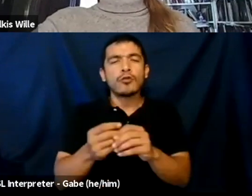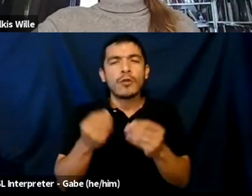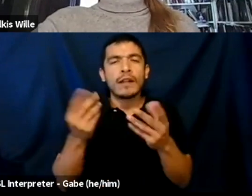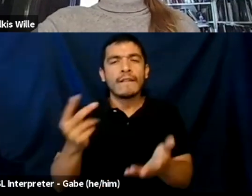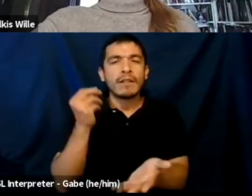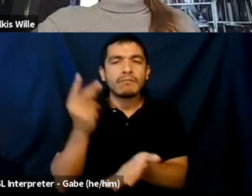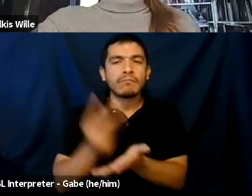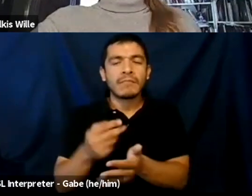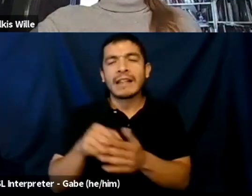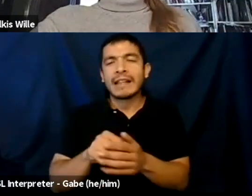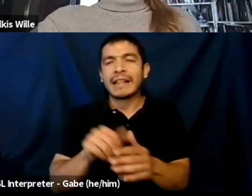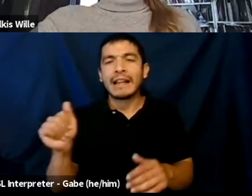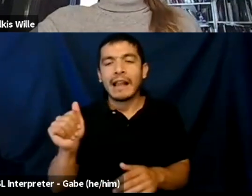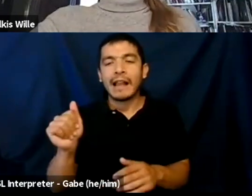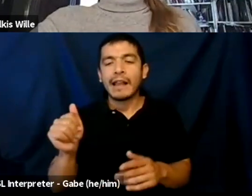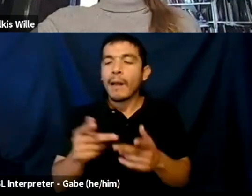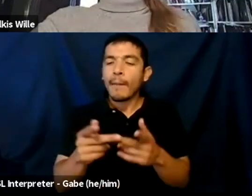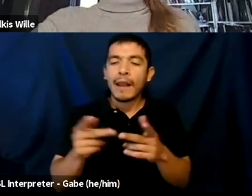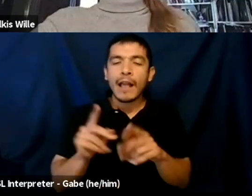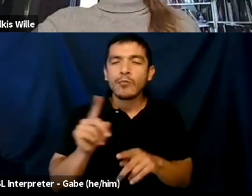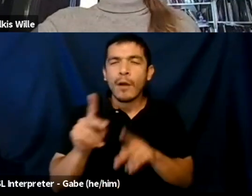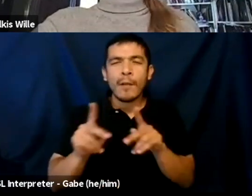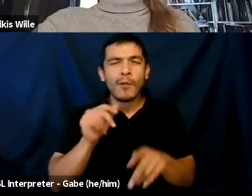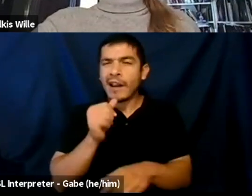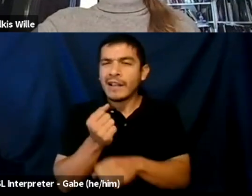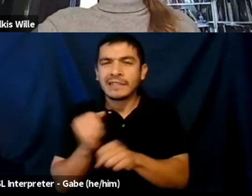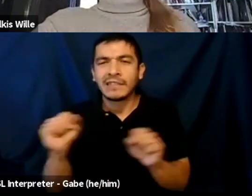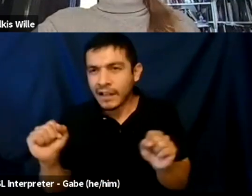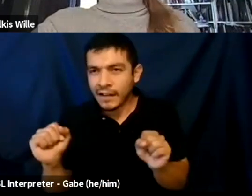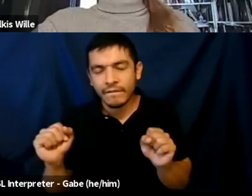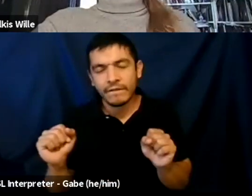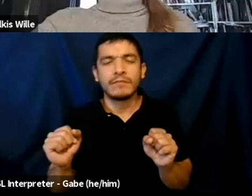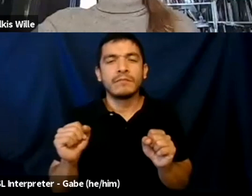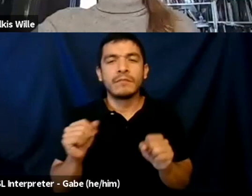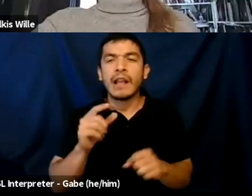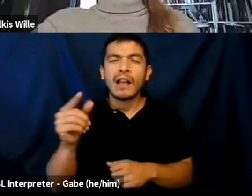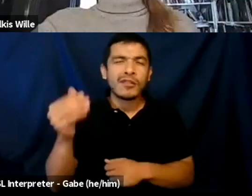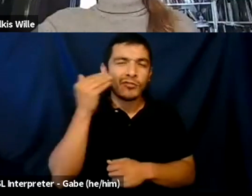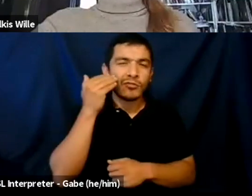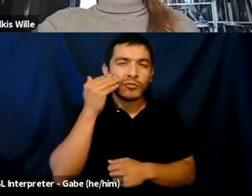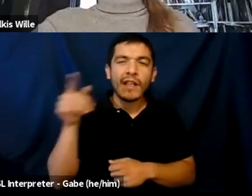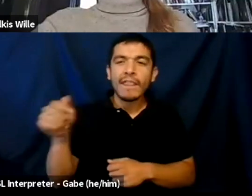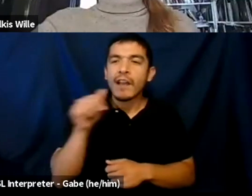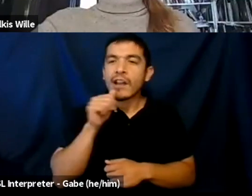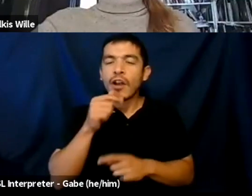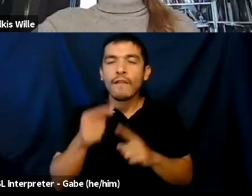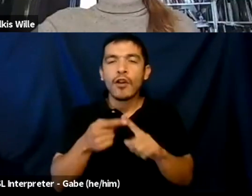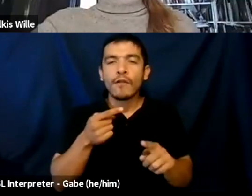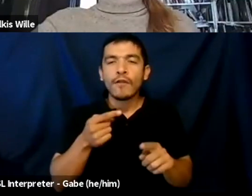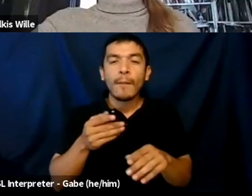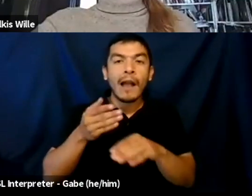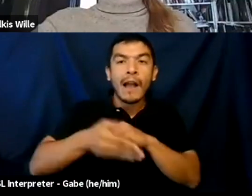where people are still unsafe and they're suffering from post-traumatic stress disorder.